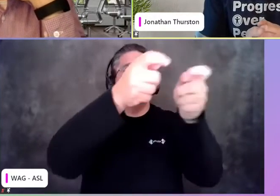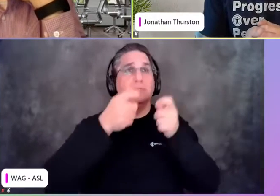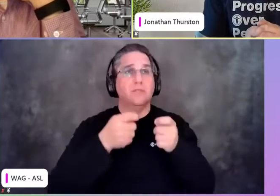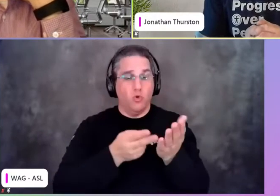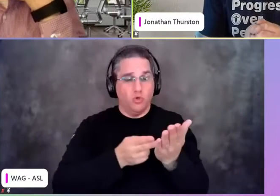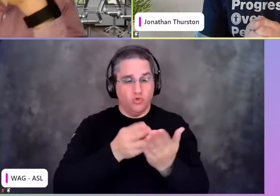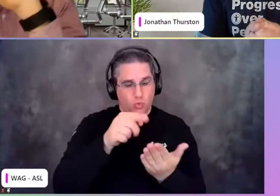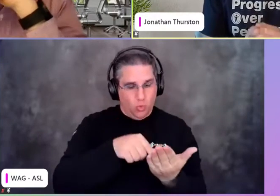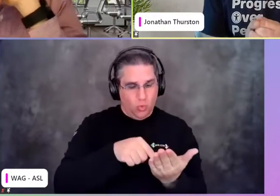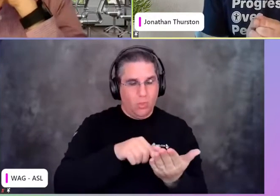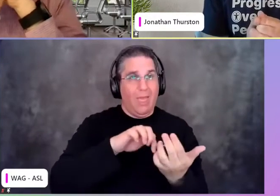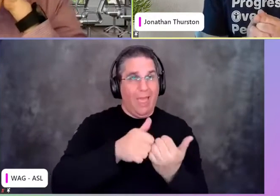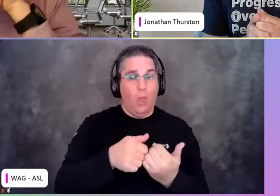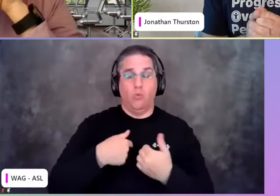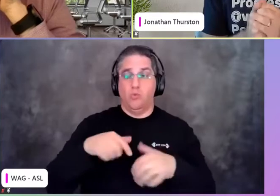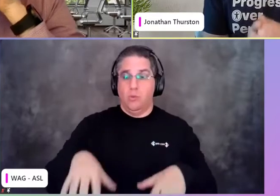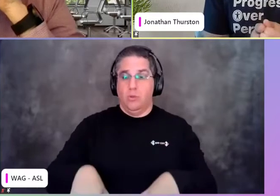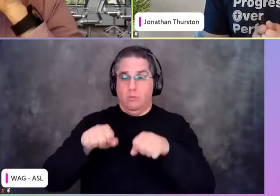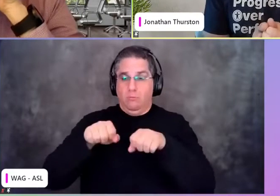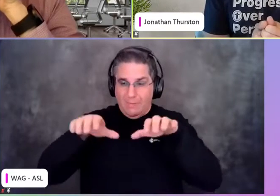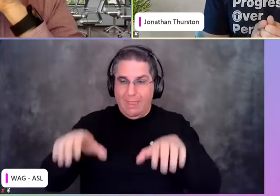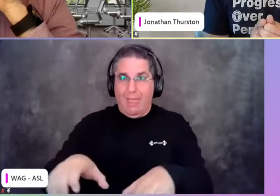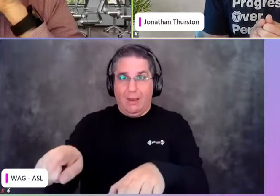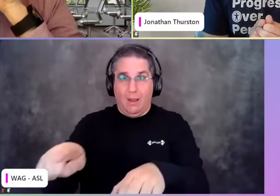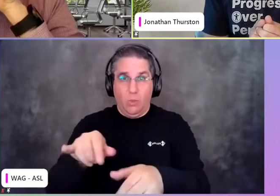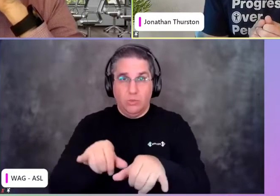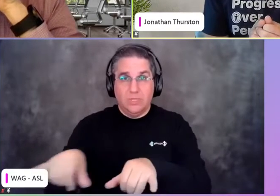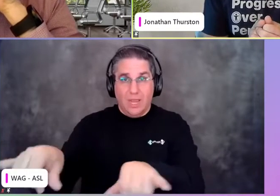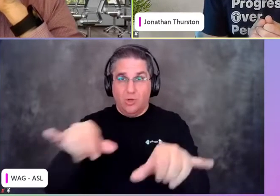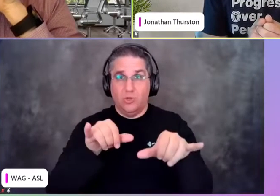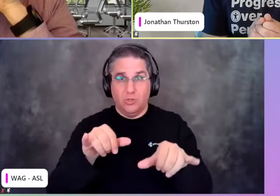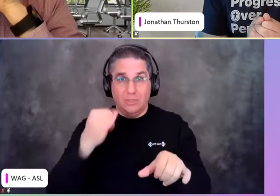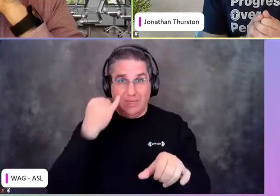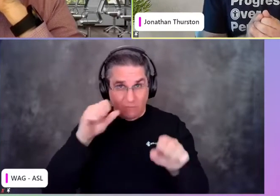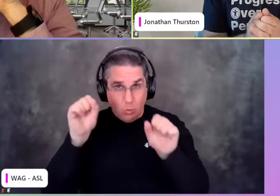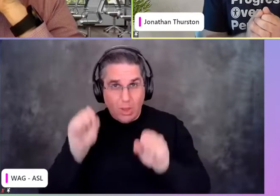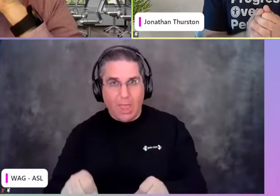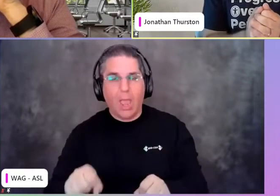interpret those standards? How do you have a source of truth around how those to follow and